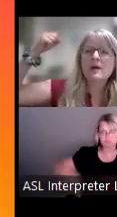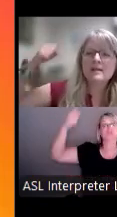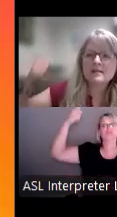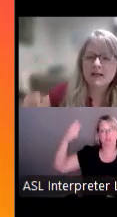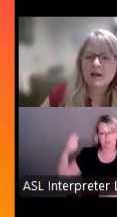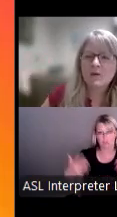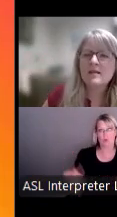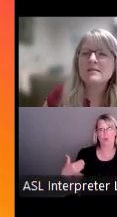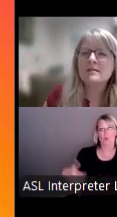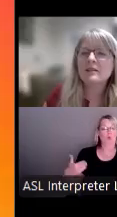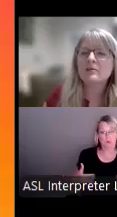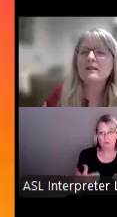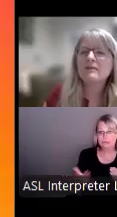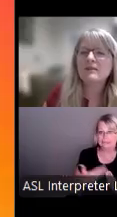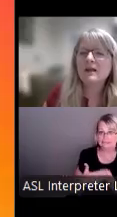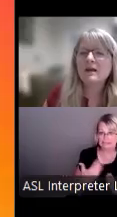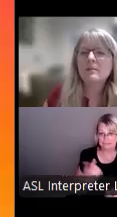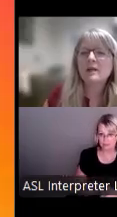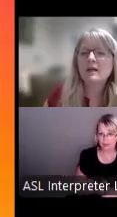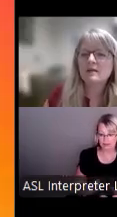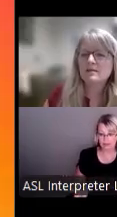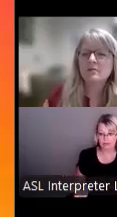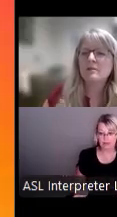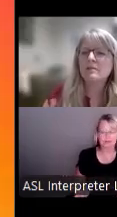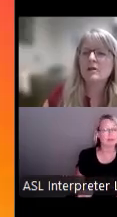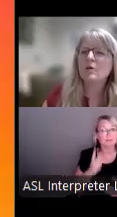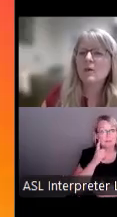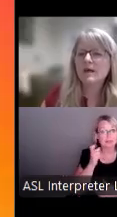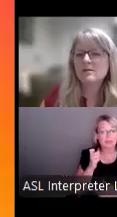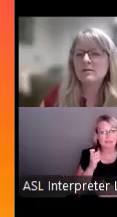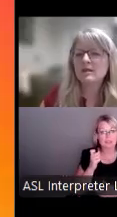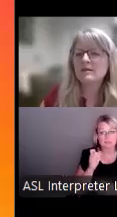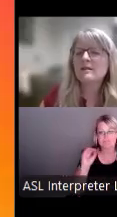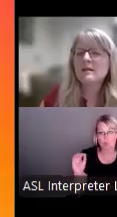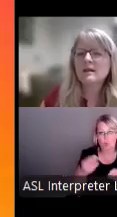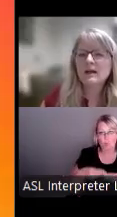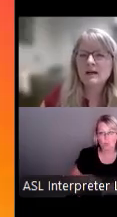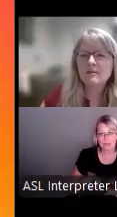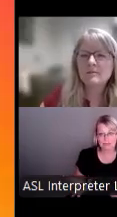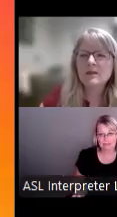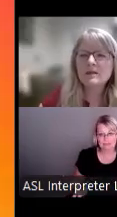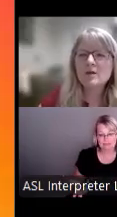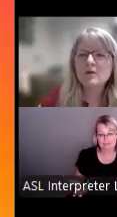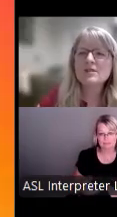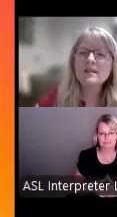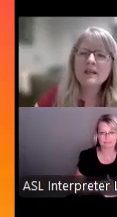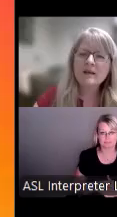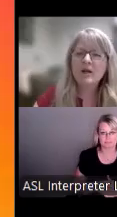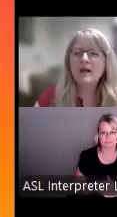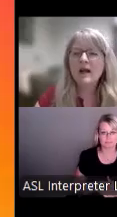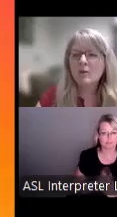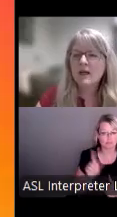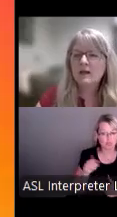surprised at how easily you would lift that up, because there would be no weight to it, so just thinking about how we